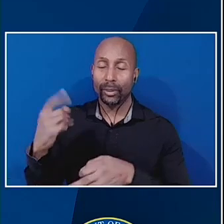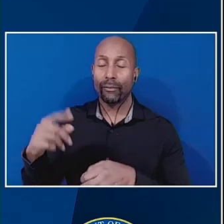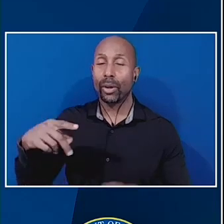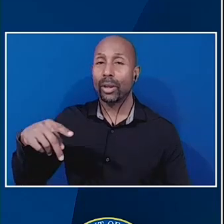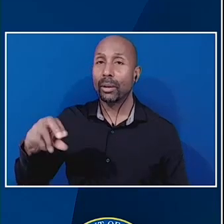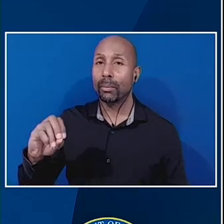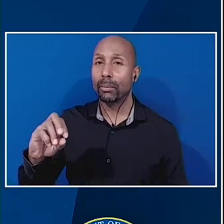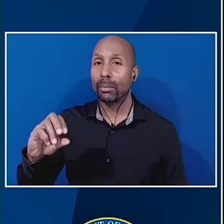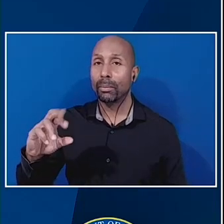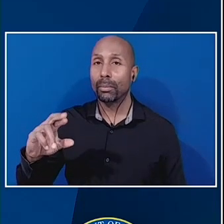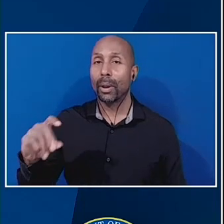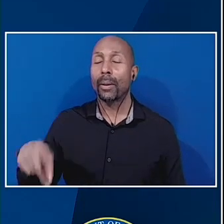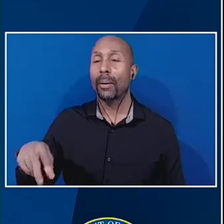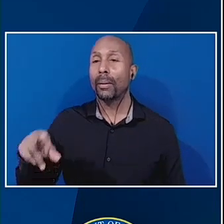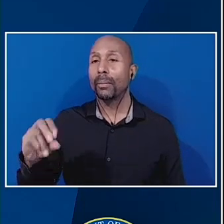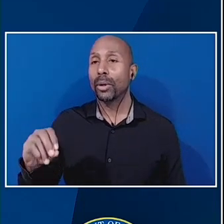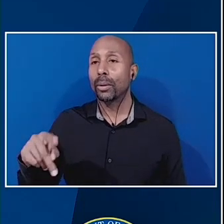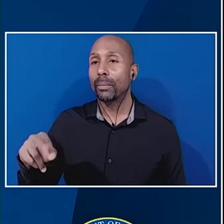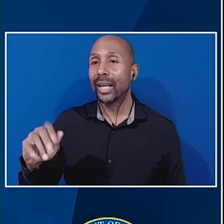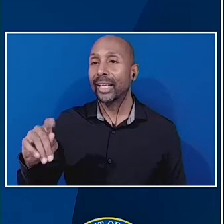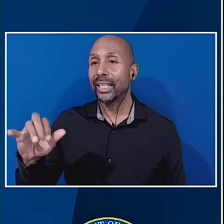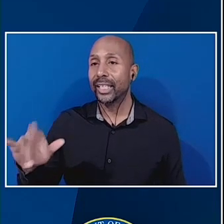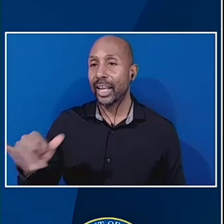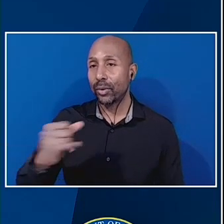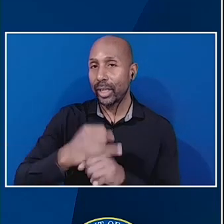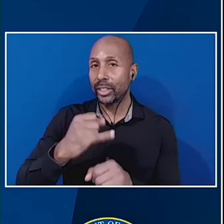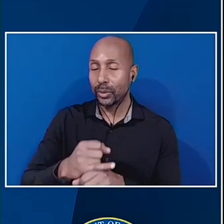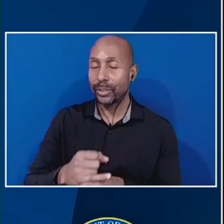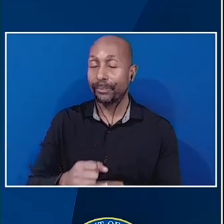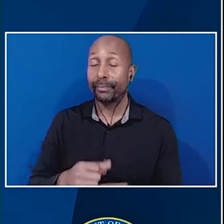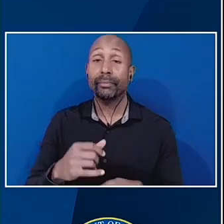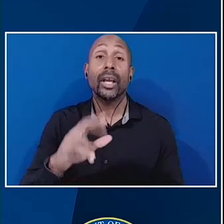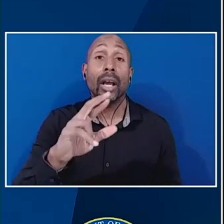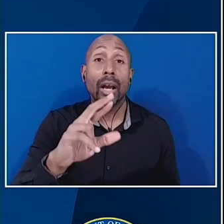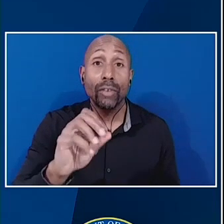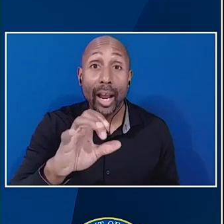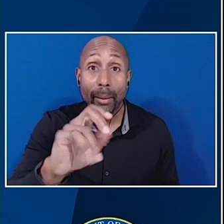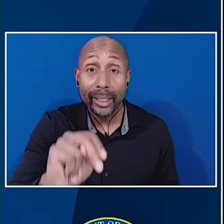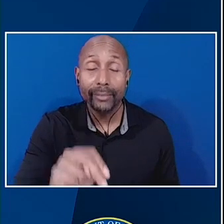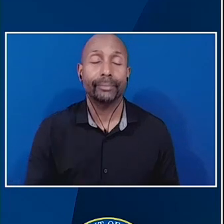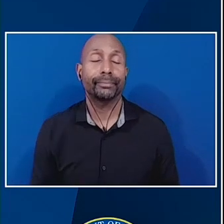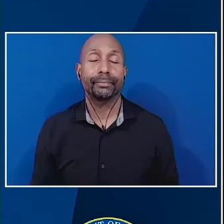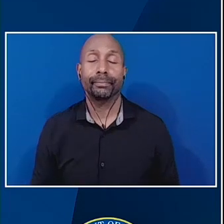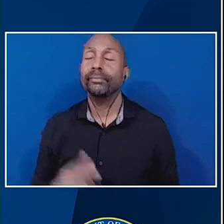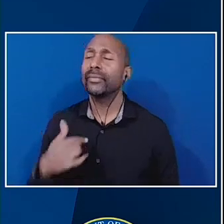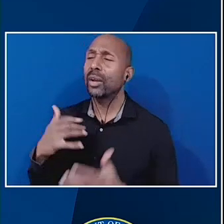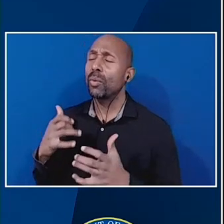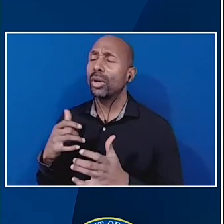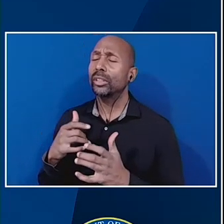So I just want to point out again, Herman, I agree with Carolyn's suggestion and what you just described isn't an undue